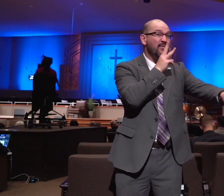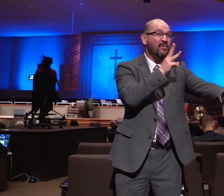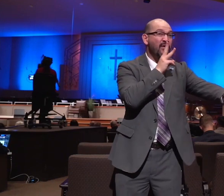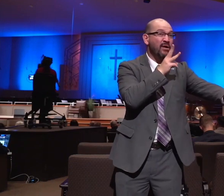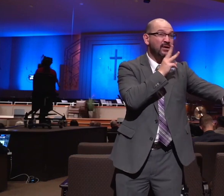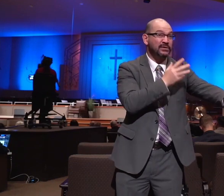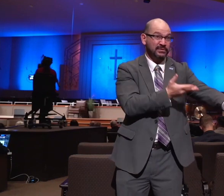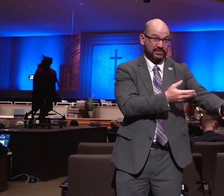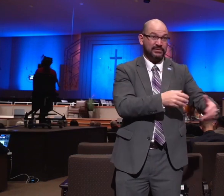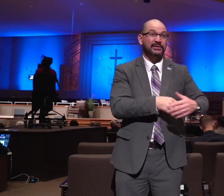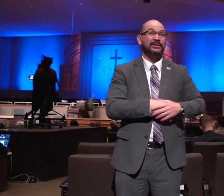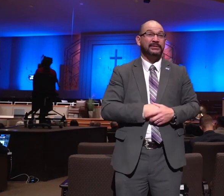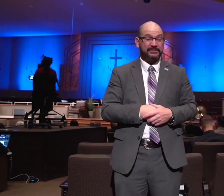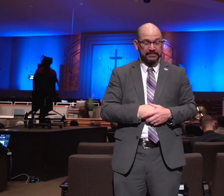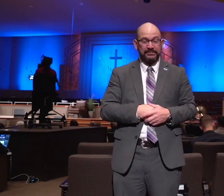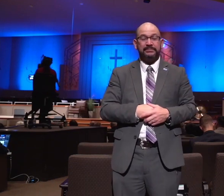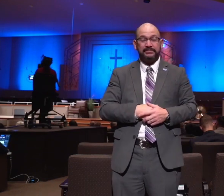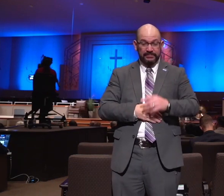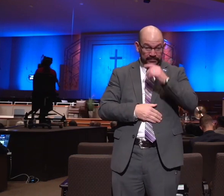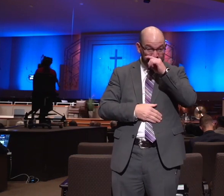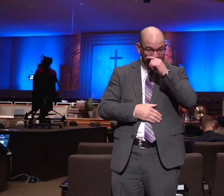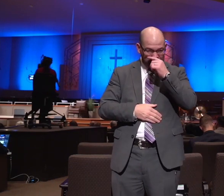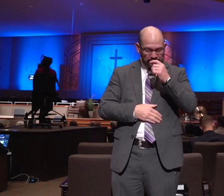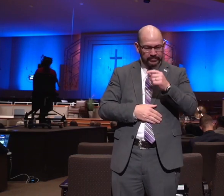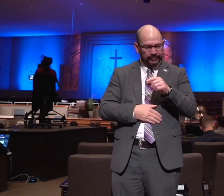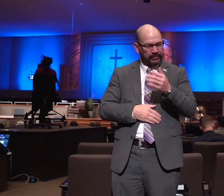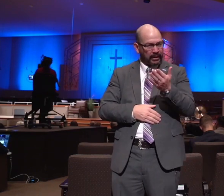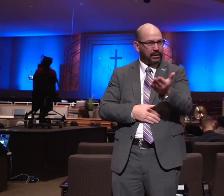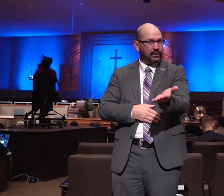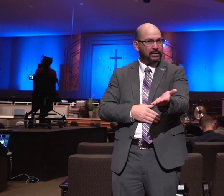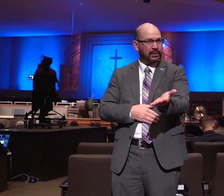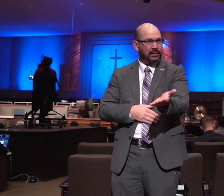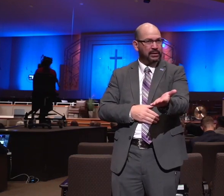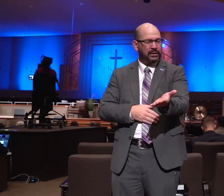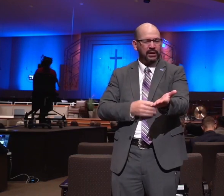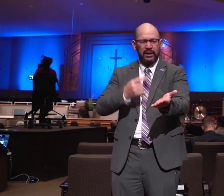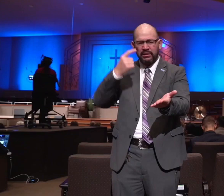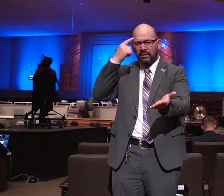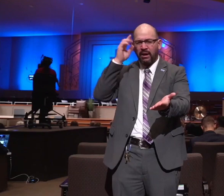what he drank